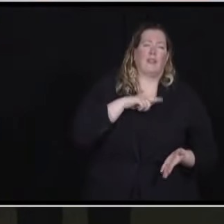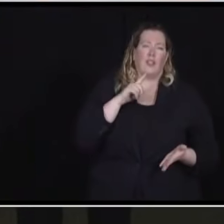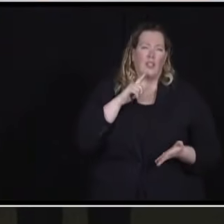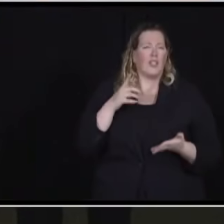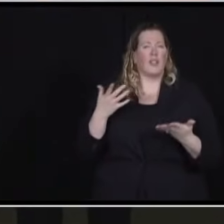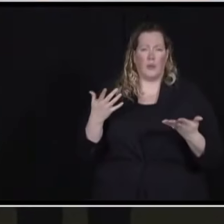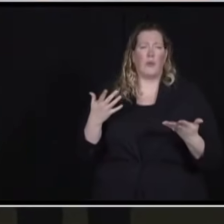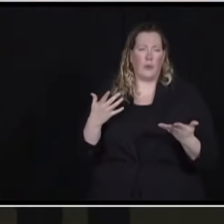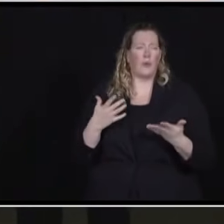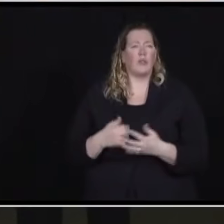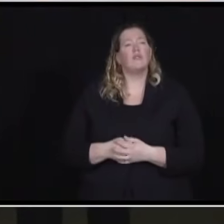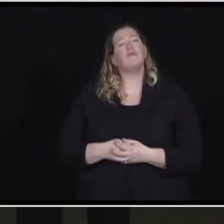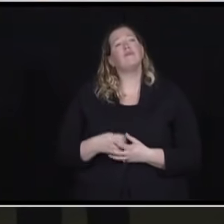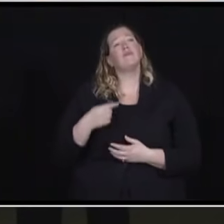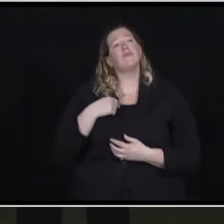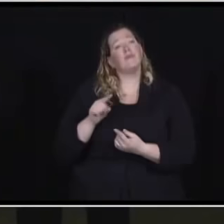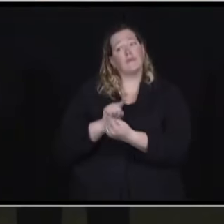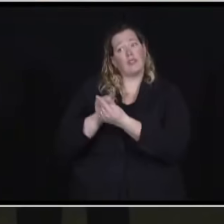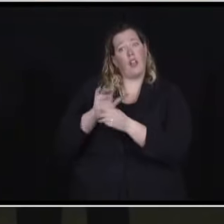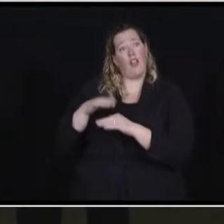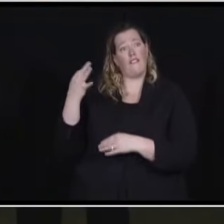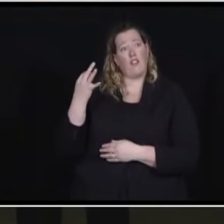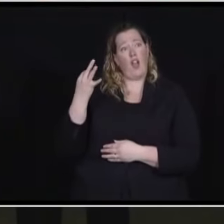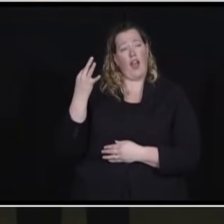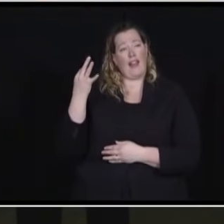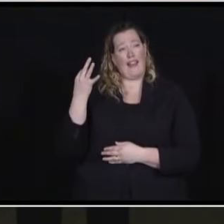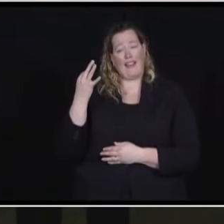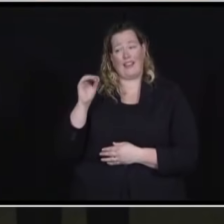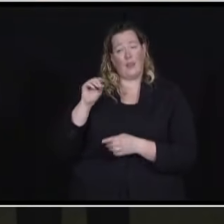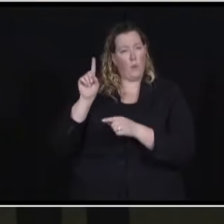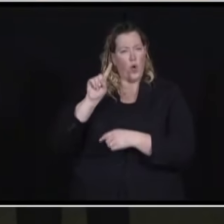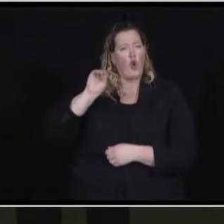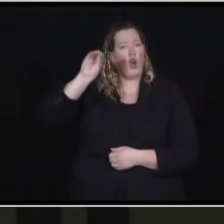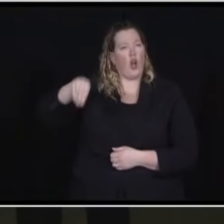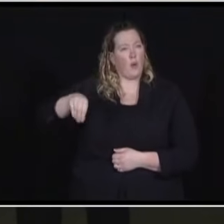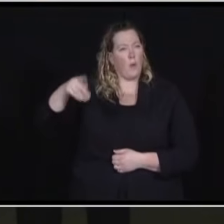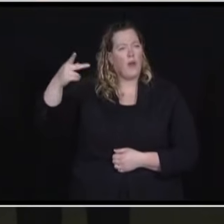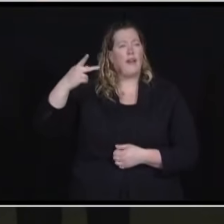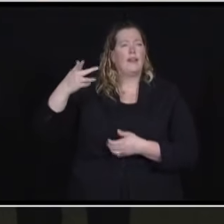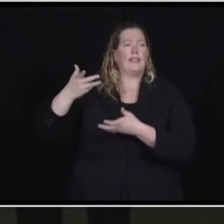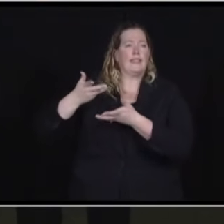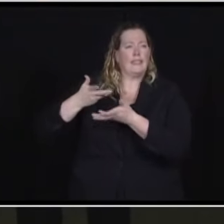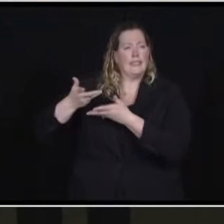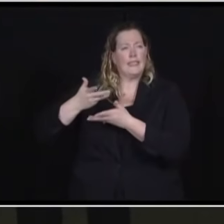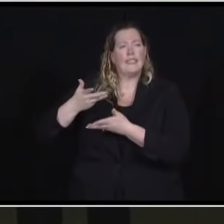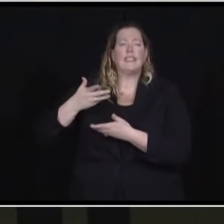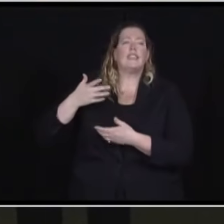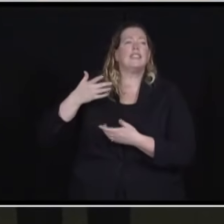is an incredible leader. I look forward to working with him as closely as possible.